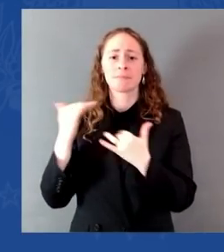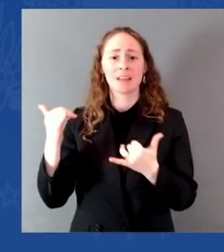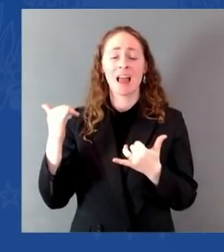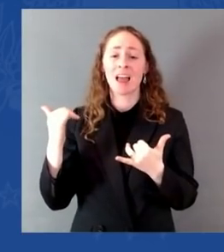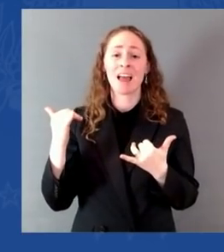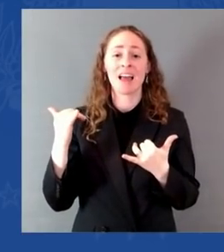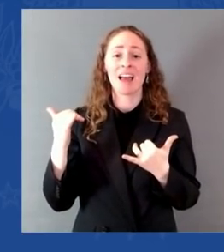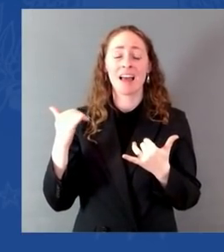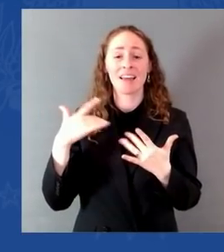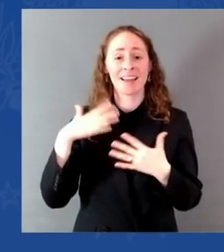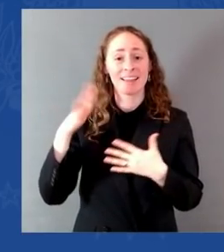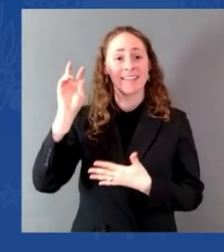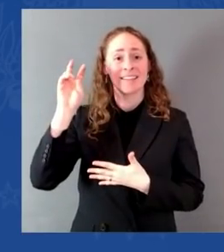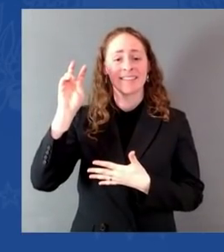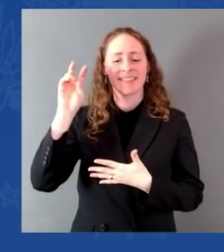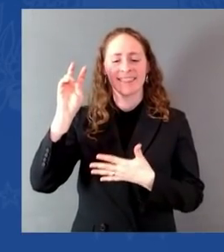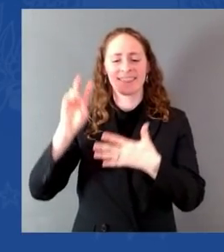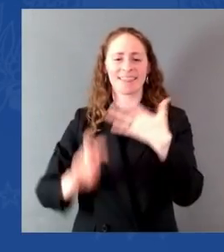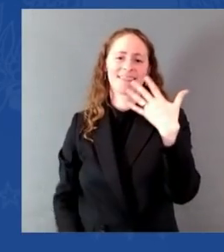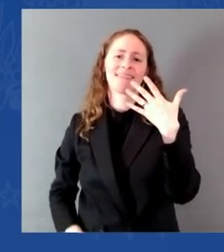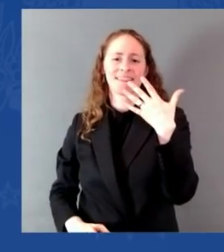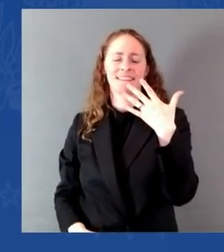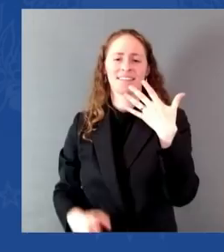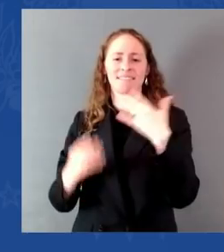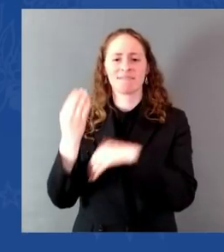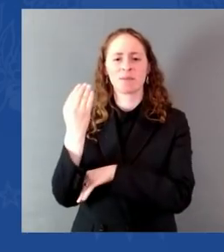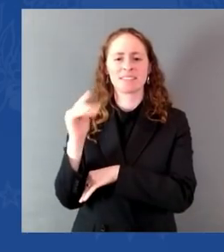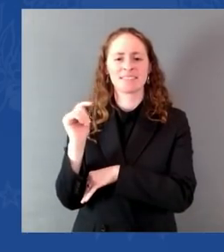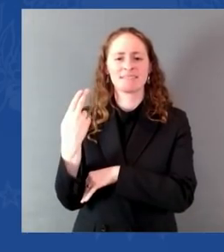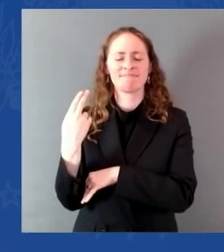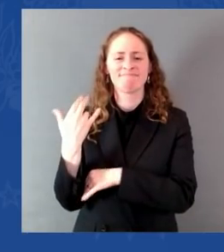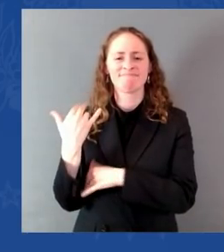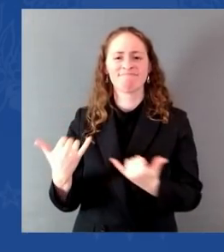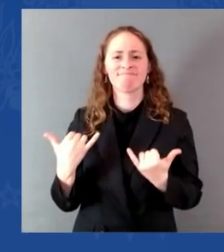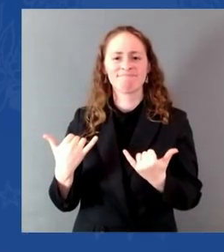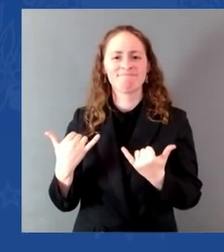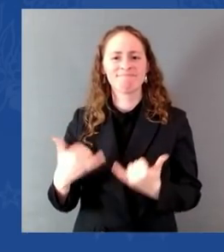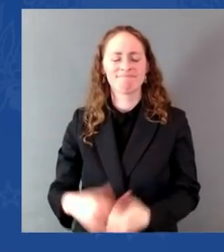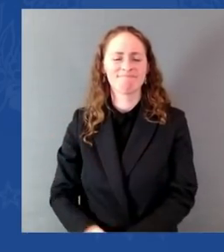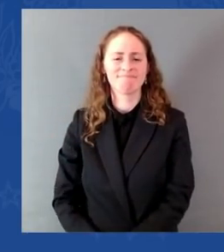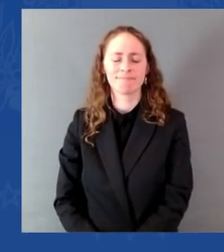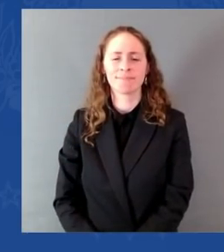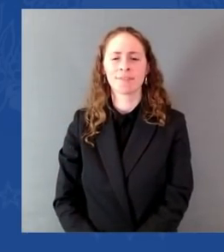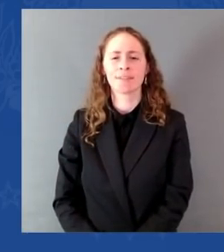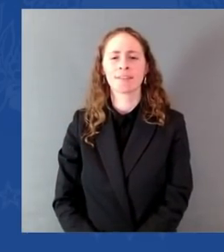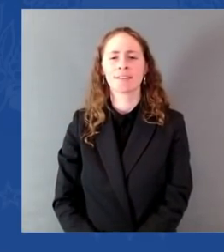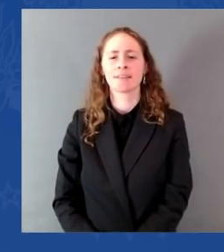And if you're a businessman out there or you work or you're a laborer, a union person working for a business --